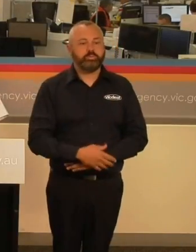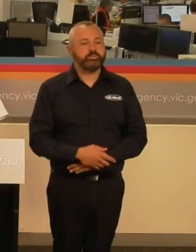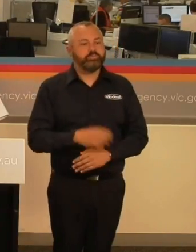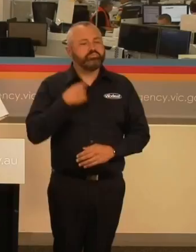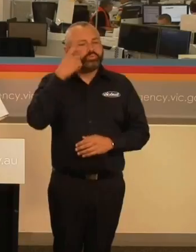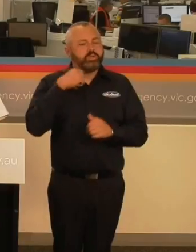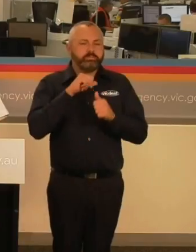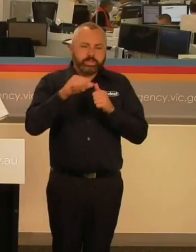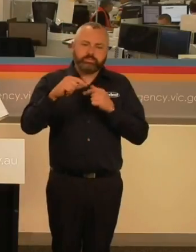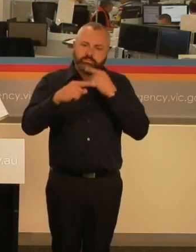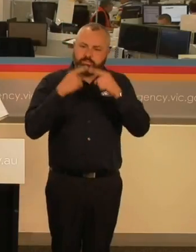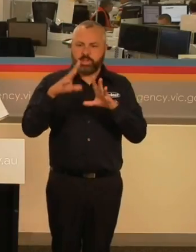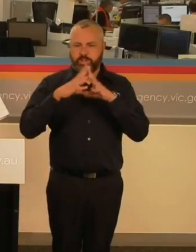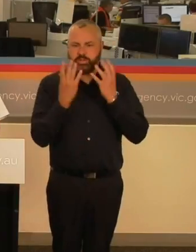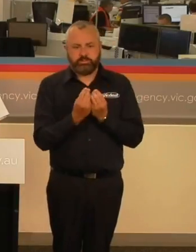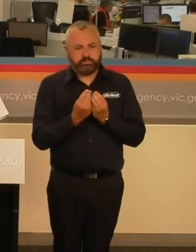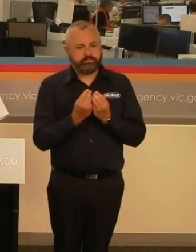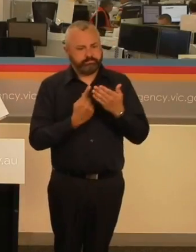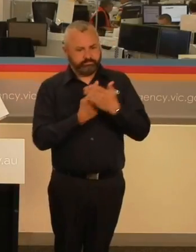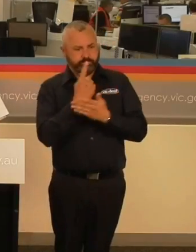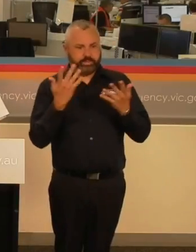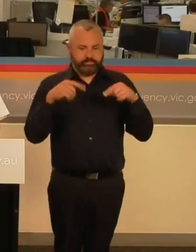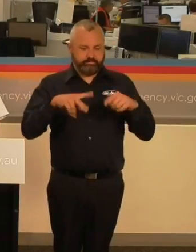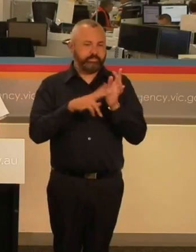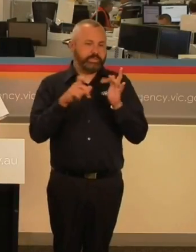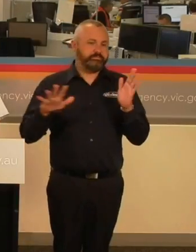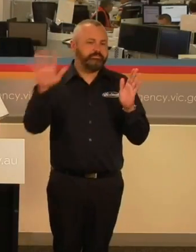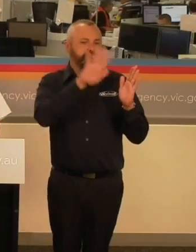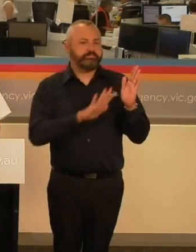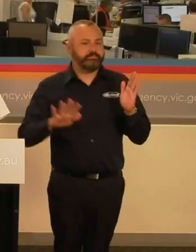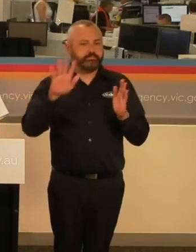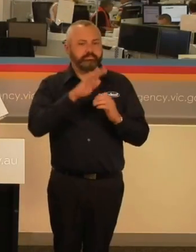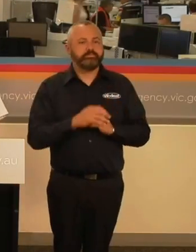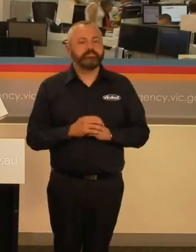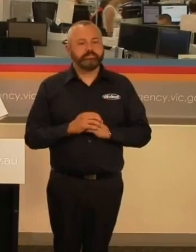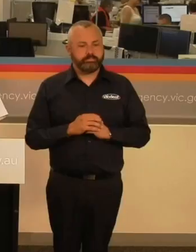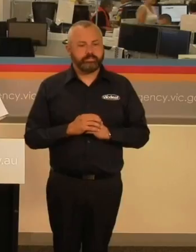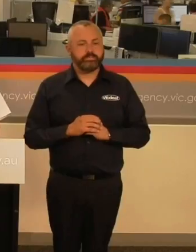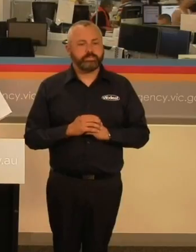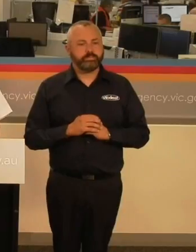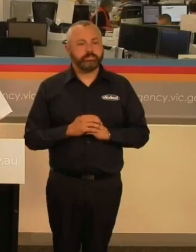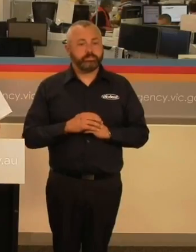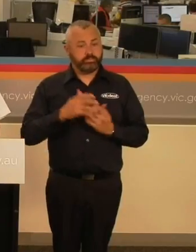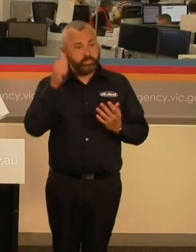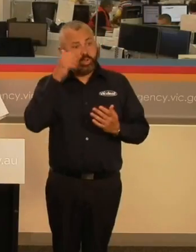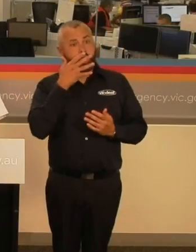obviously heat brings the risk of heat brings the risk of fire brings the issue